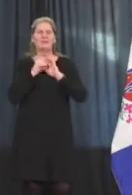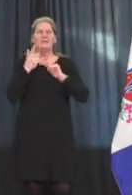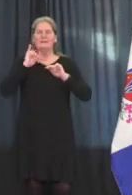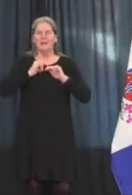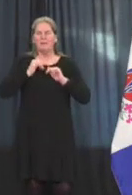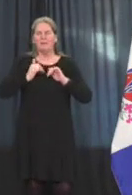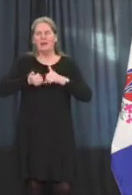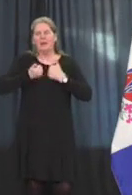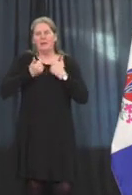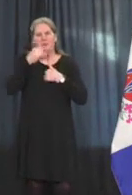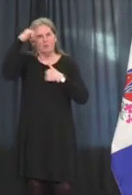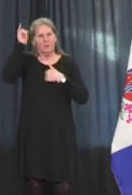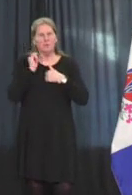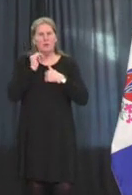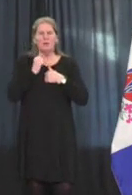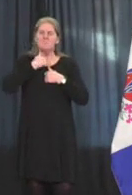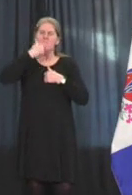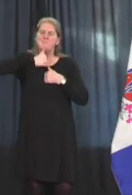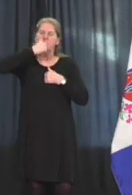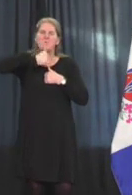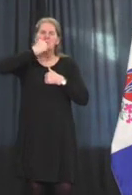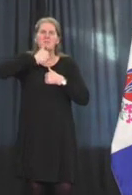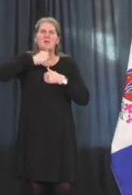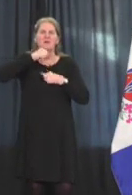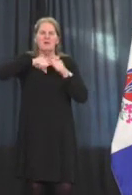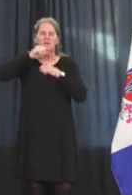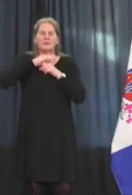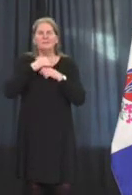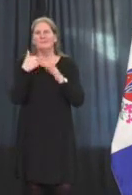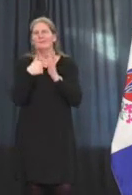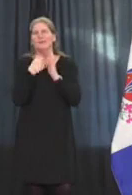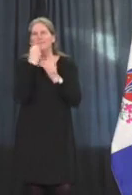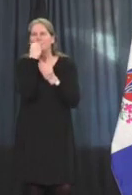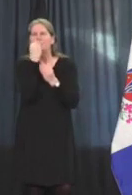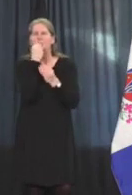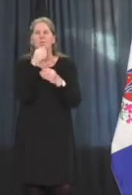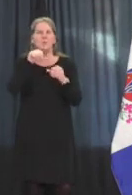RECOGNIZING THAT THEY GET ESSENTIAL SERVICES LIKE FOOD, FUEL, AND MEDICINE FROM THE